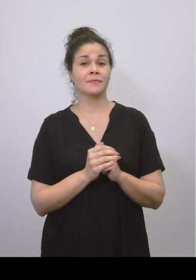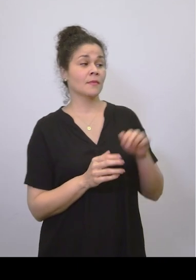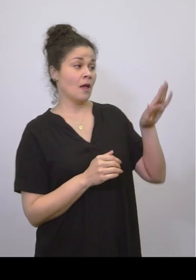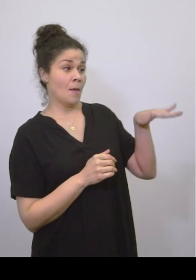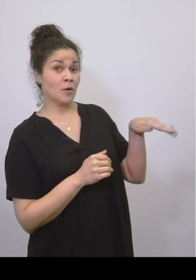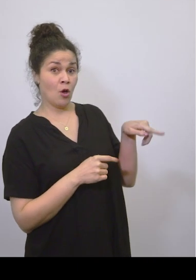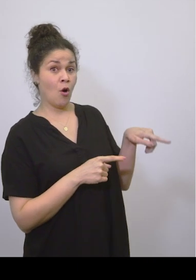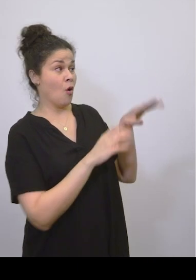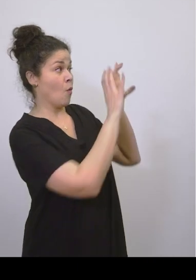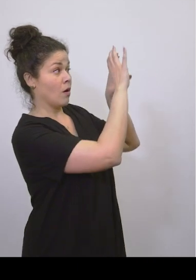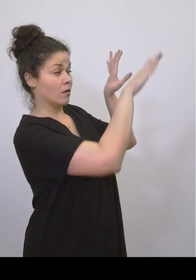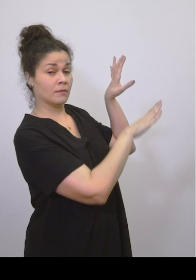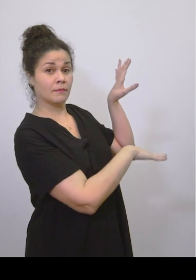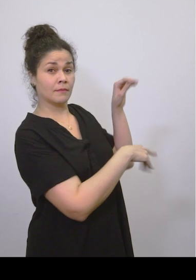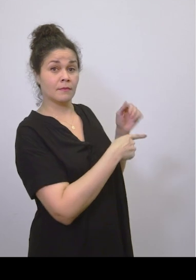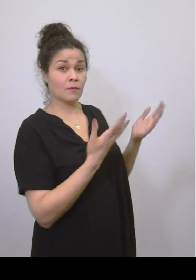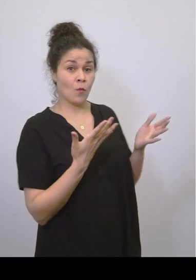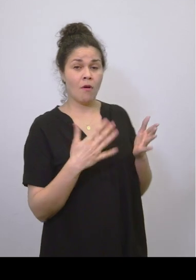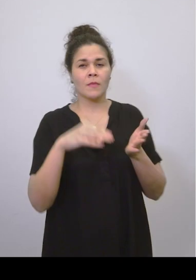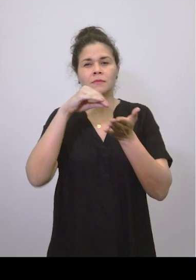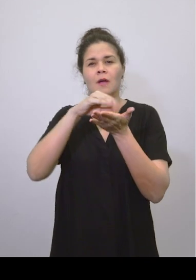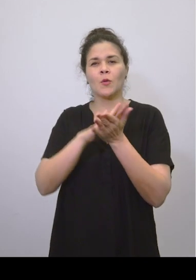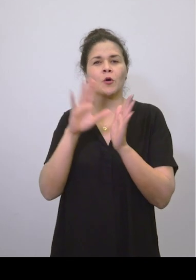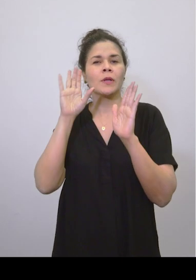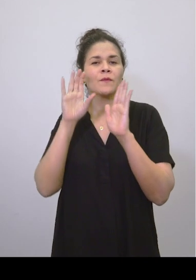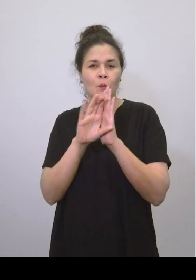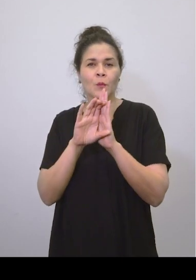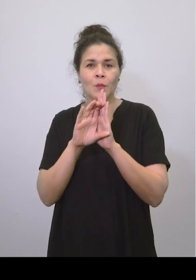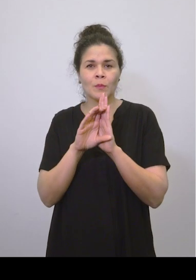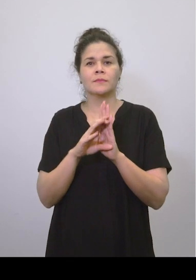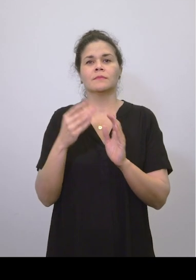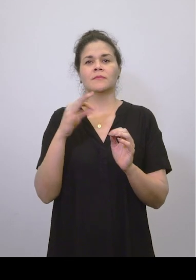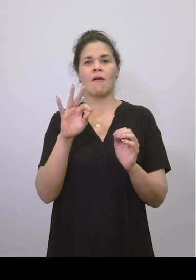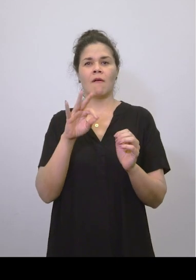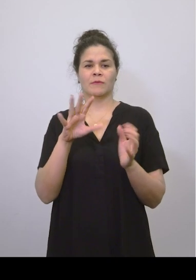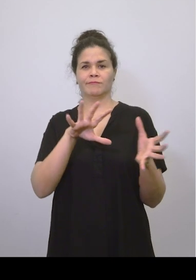The documentary photograph below depicts a scene